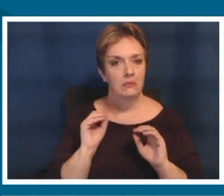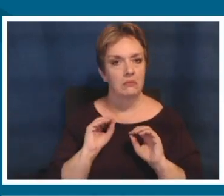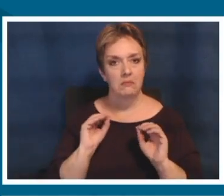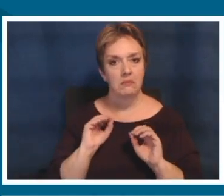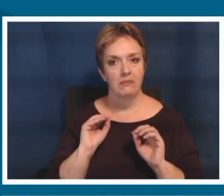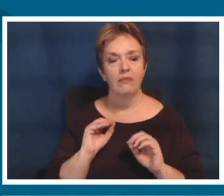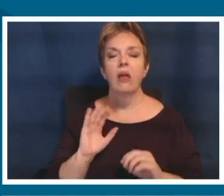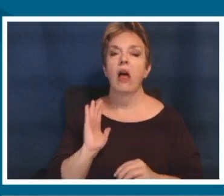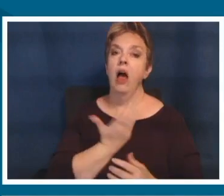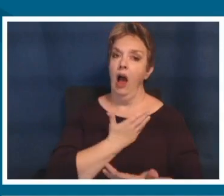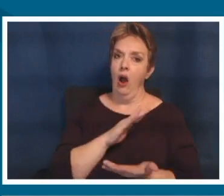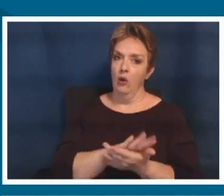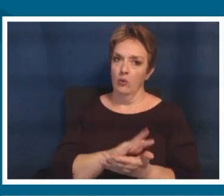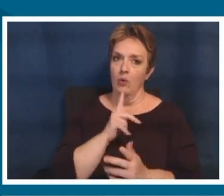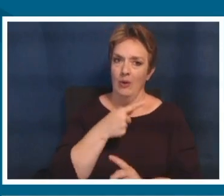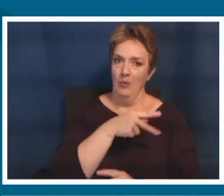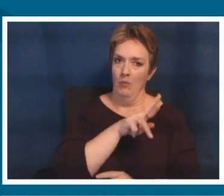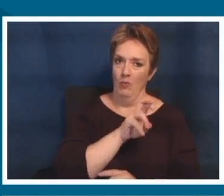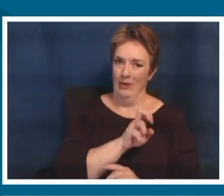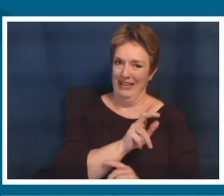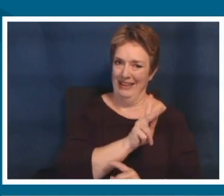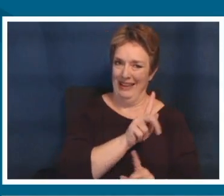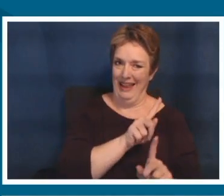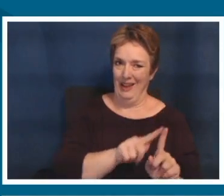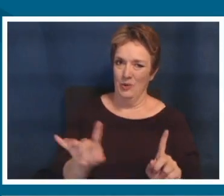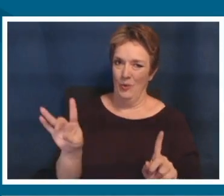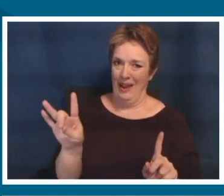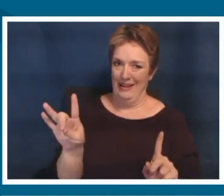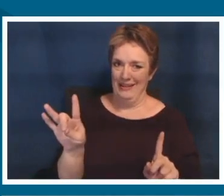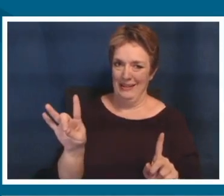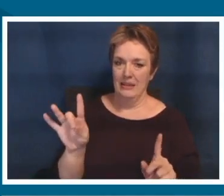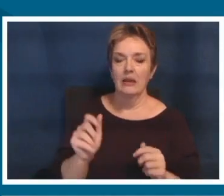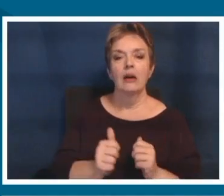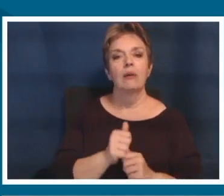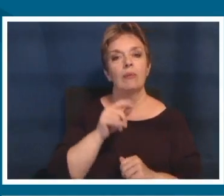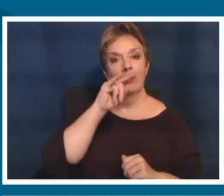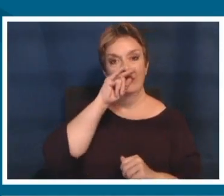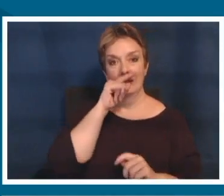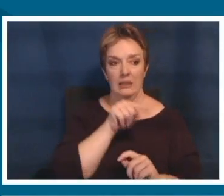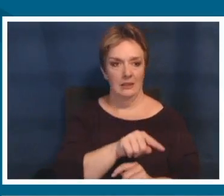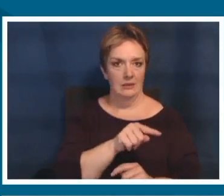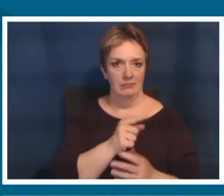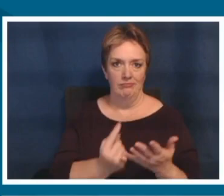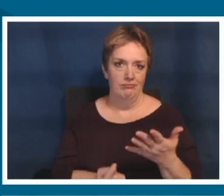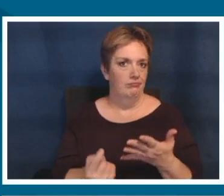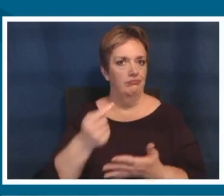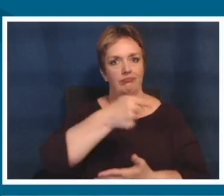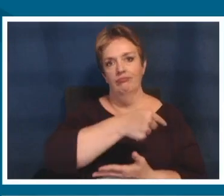eight school setting many of the kids attend there that whole time so i think